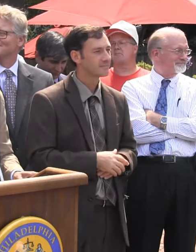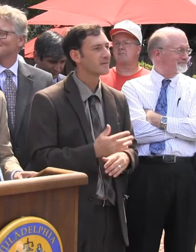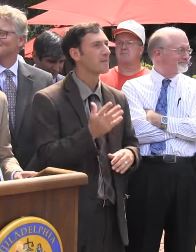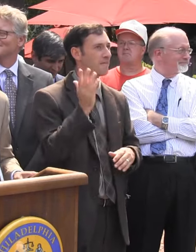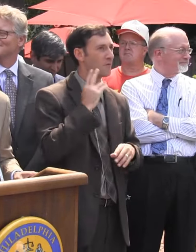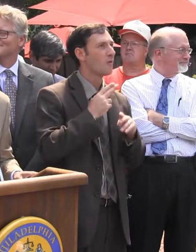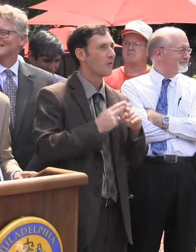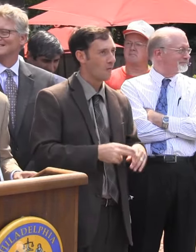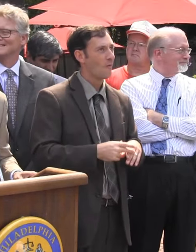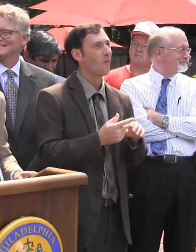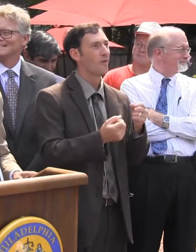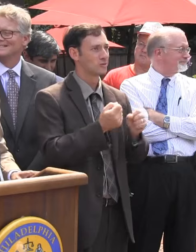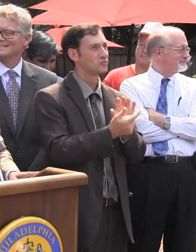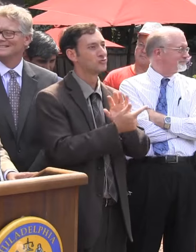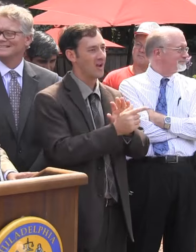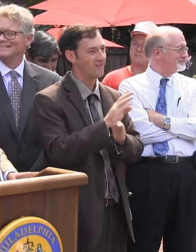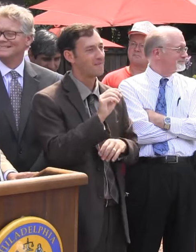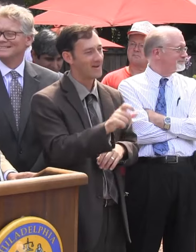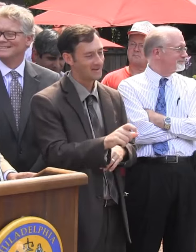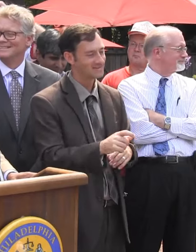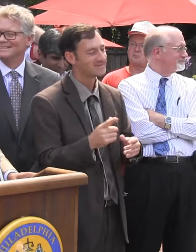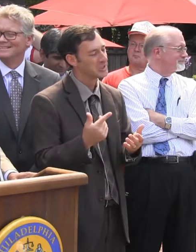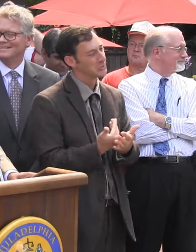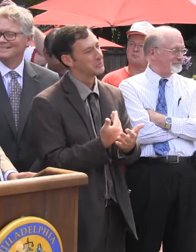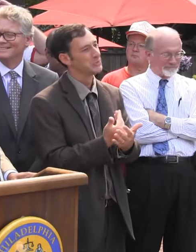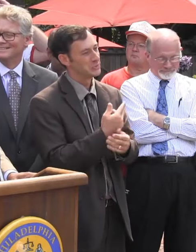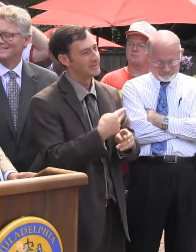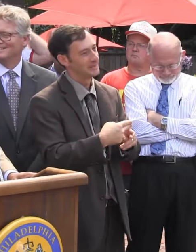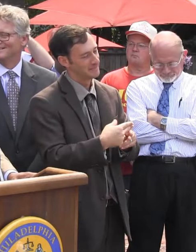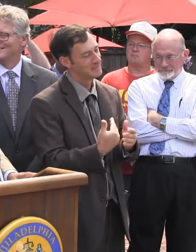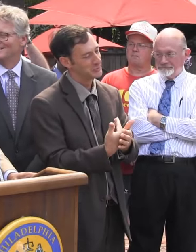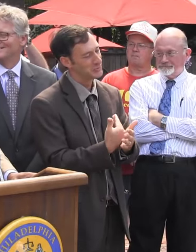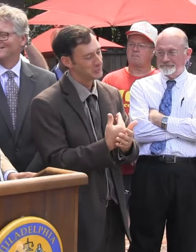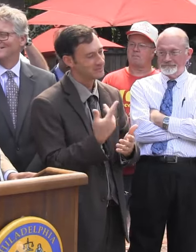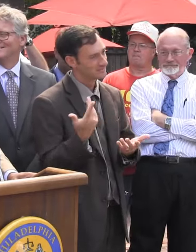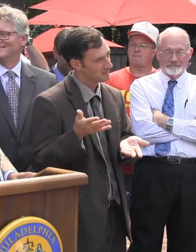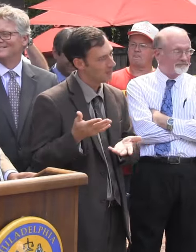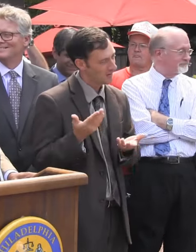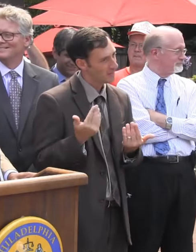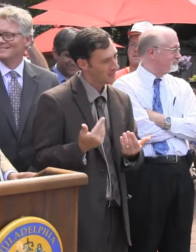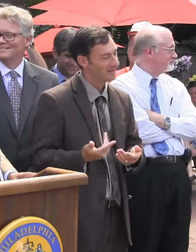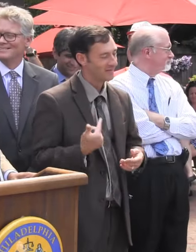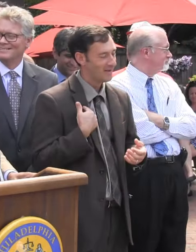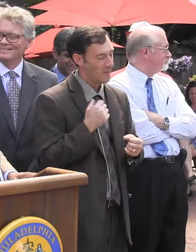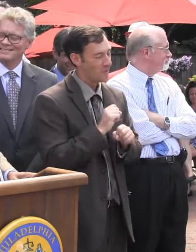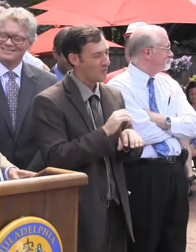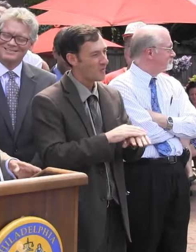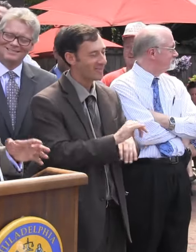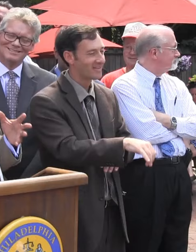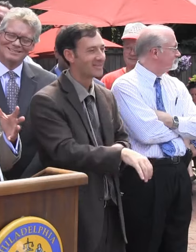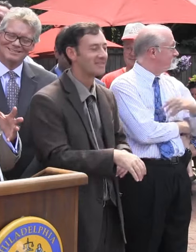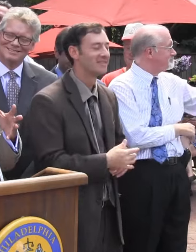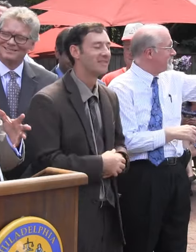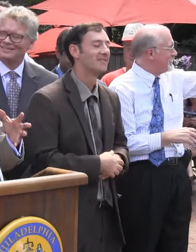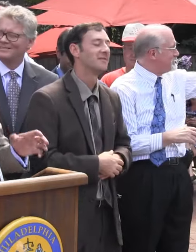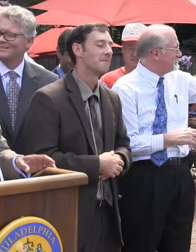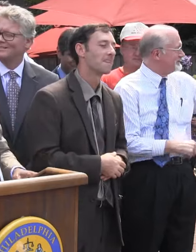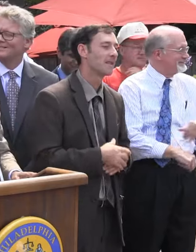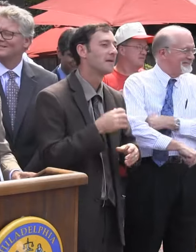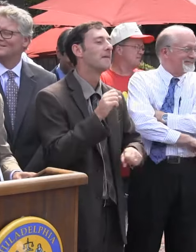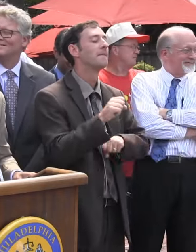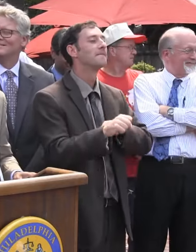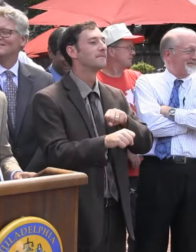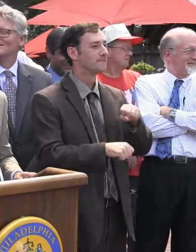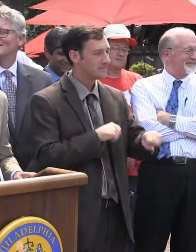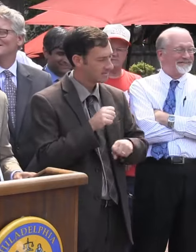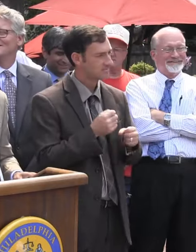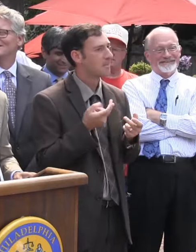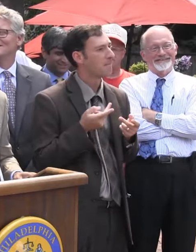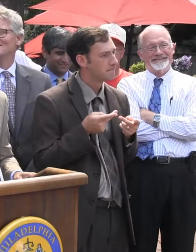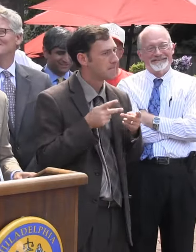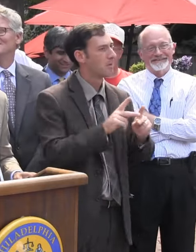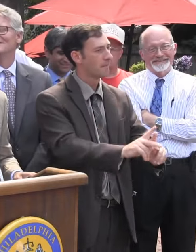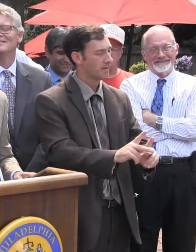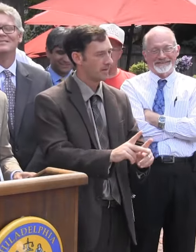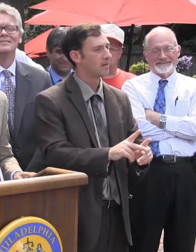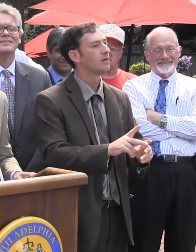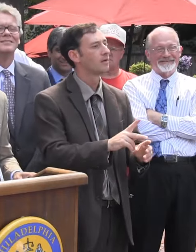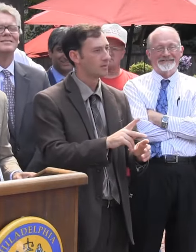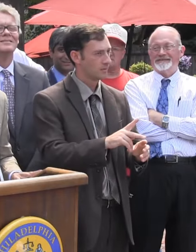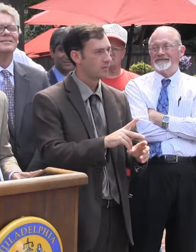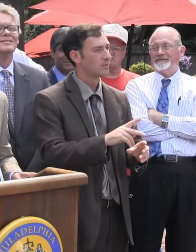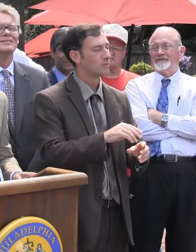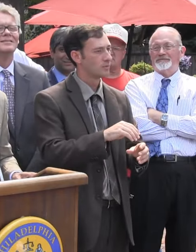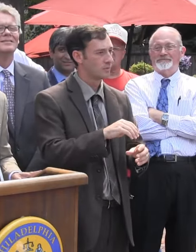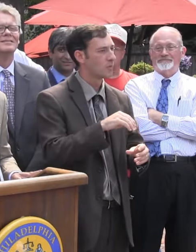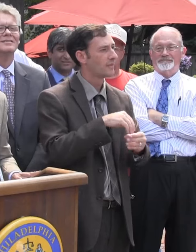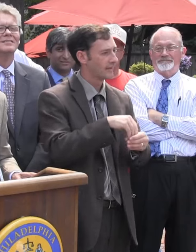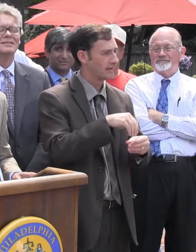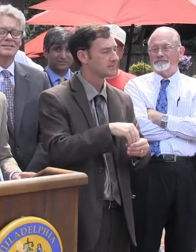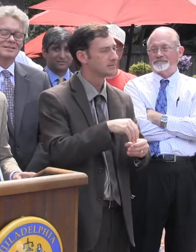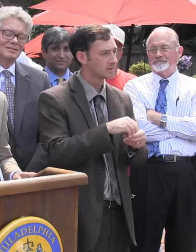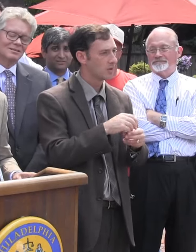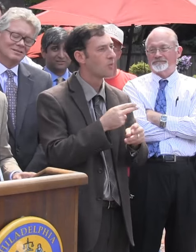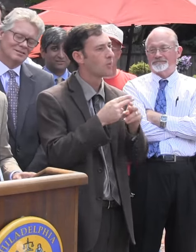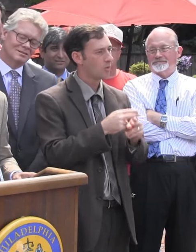known as the traffic box, Bicycles are certainly allowed within what we call the traffic box